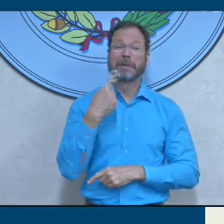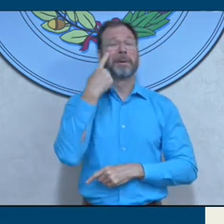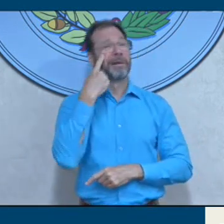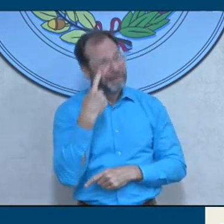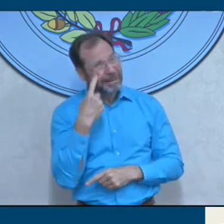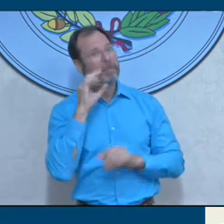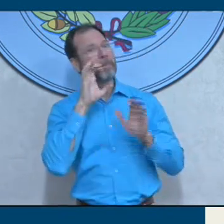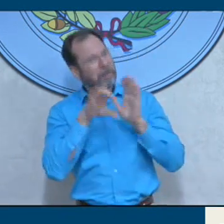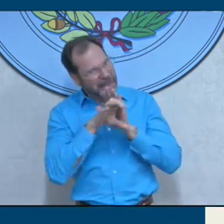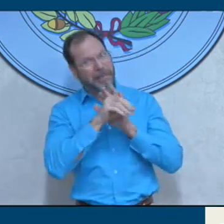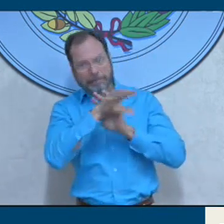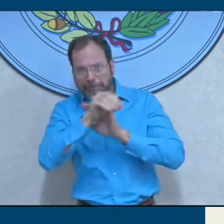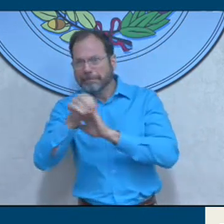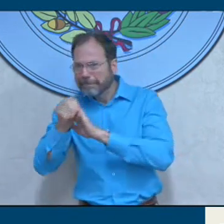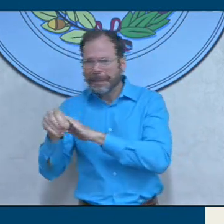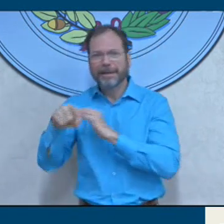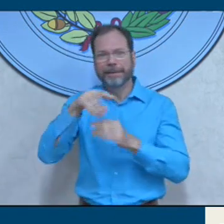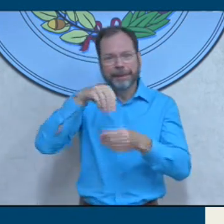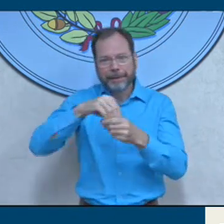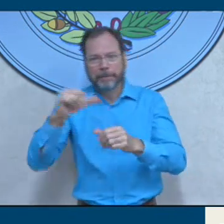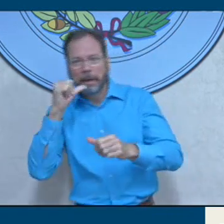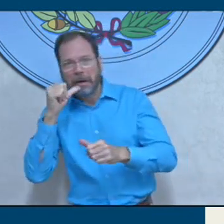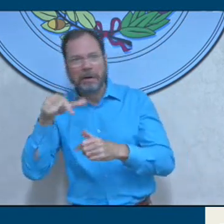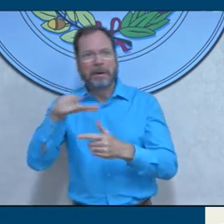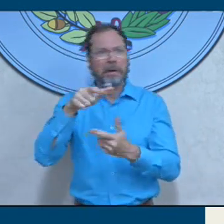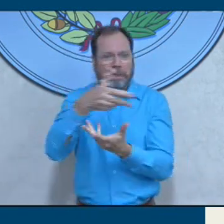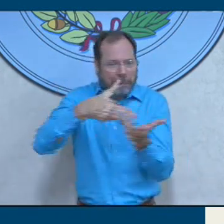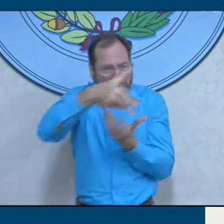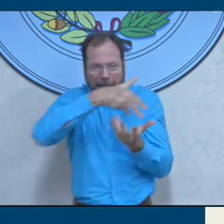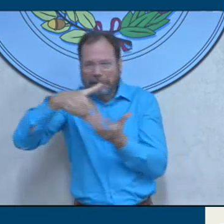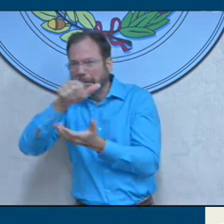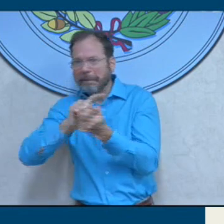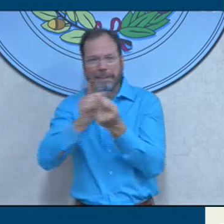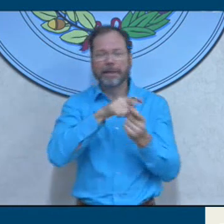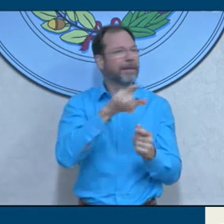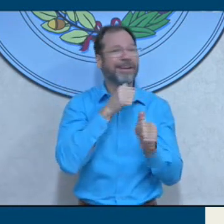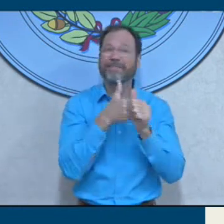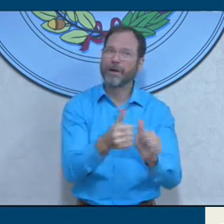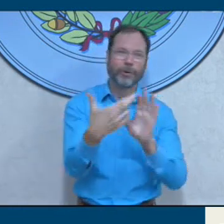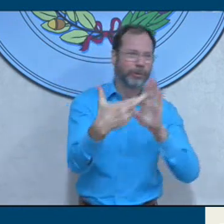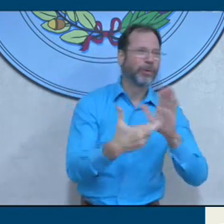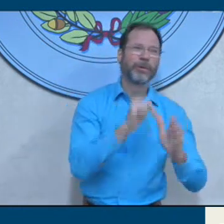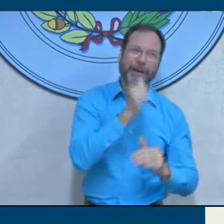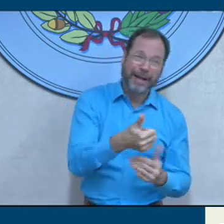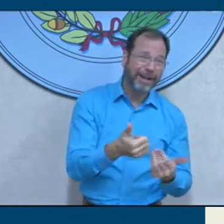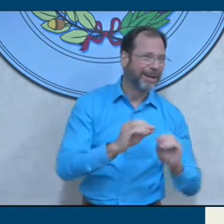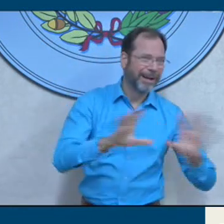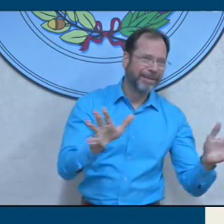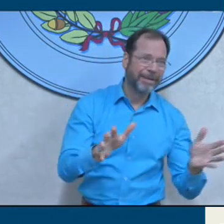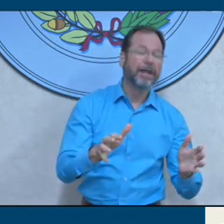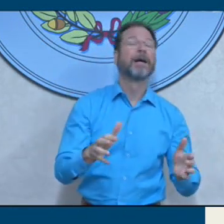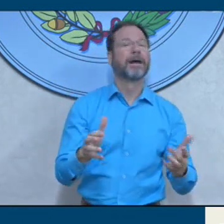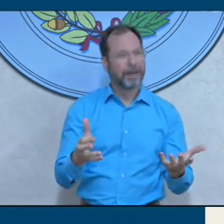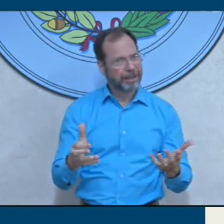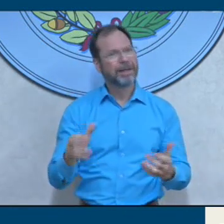AN INCREASE IN THE SPREAD OF COVID-19 AND BECAUSE THERE HAVE BEEN PICTURES THAT I HAVE SEEN OTHERS HAVE SAYING ABOUT THESE BAR TYPE SETTINGS WHERE